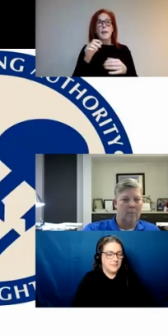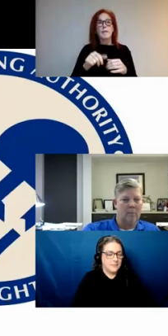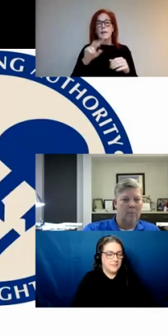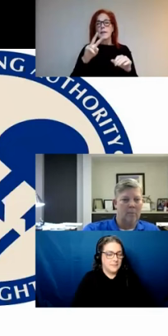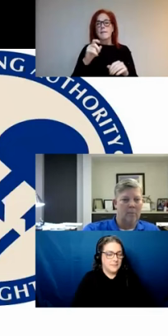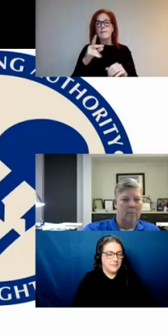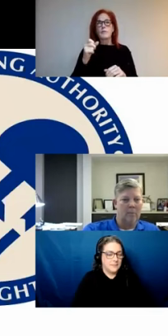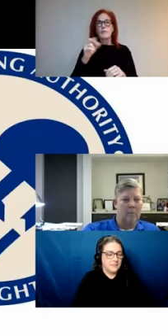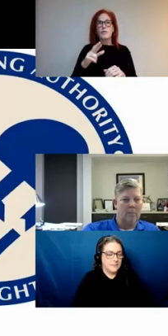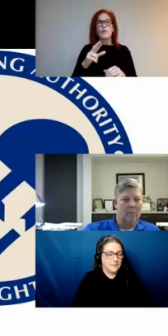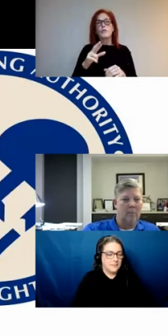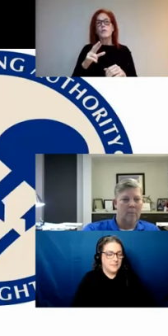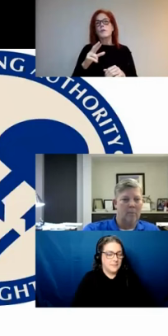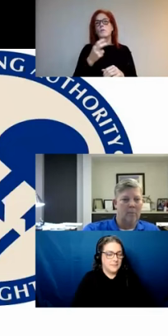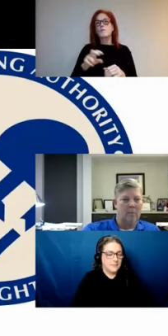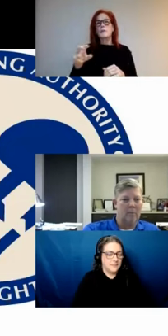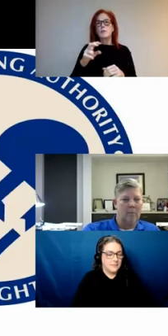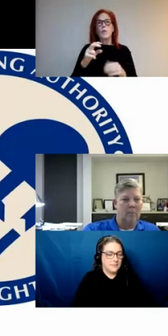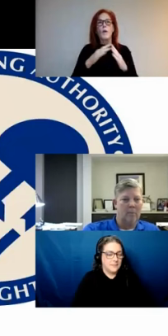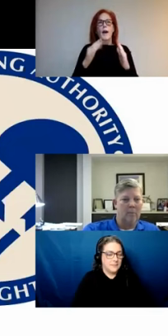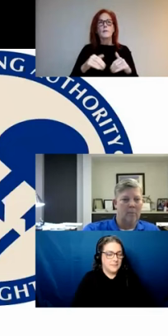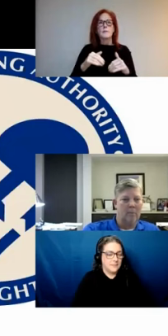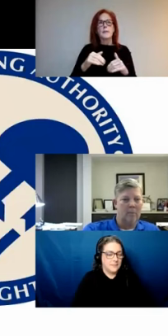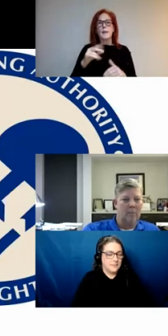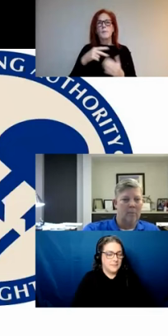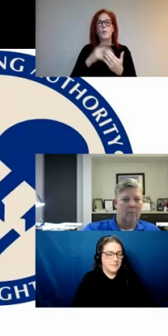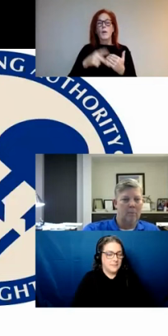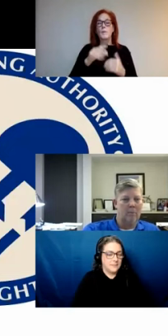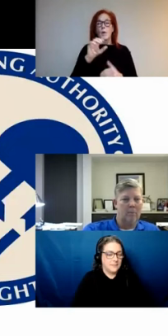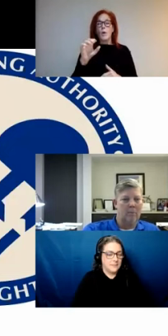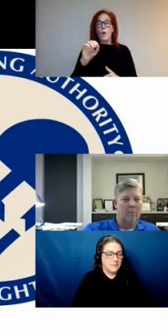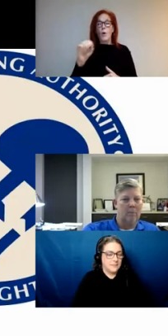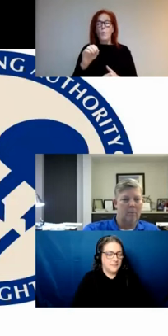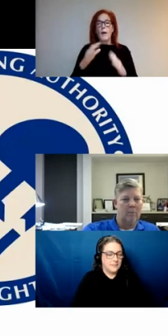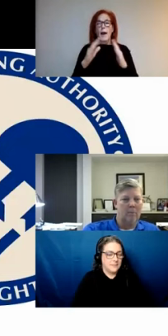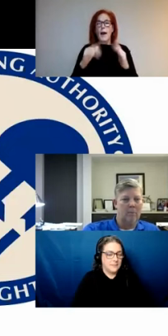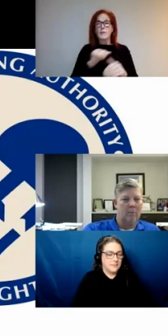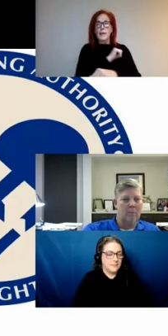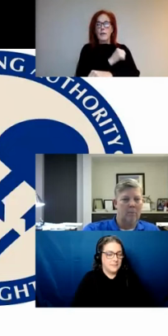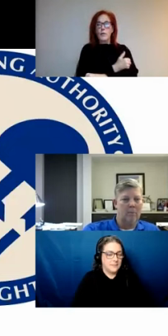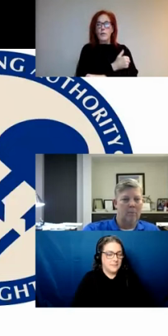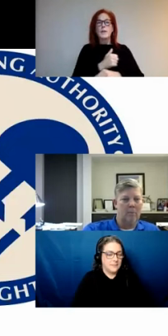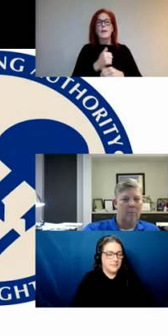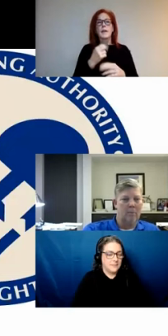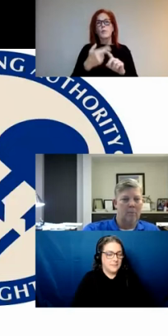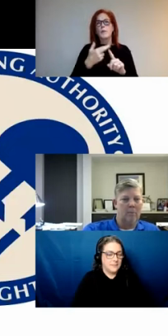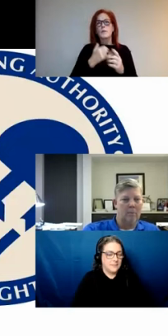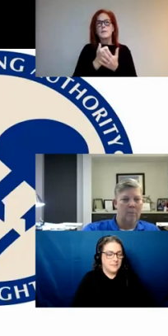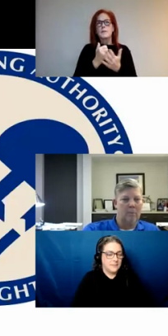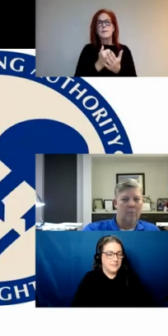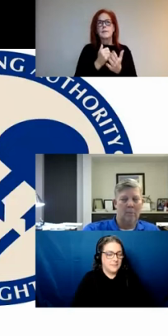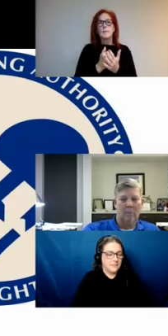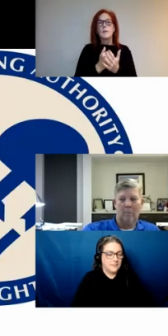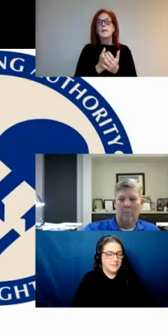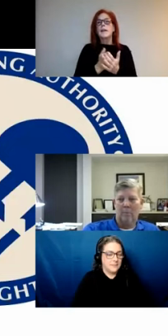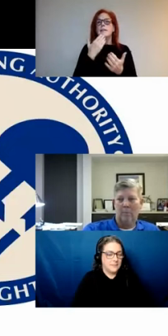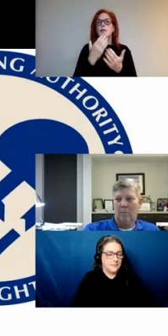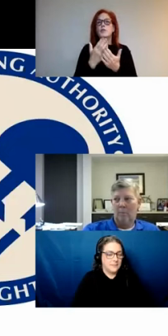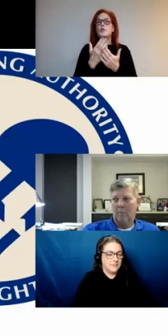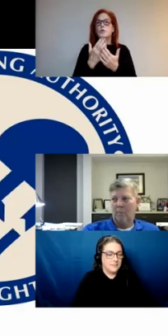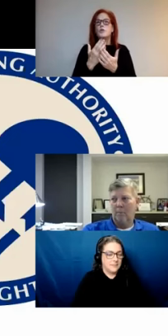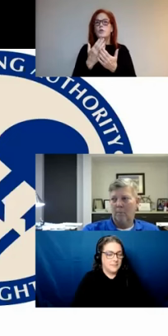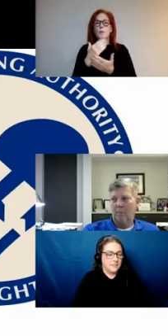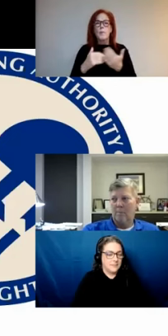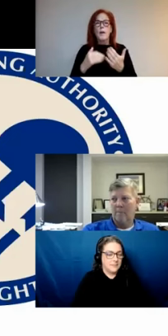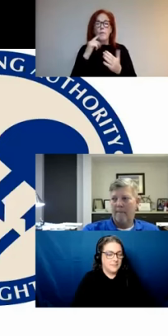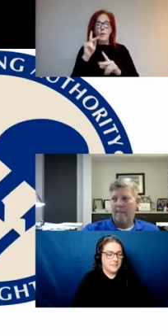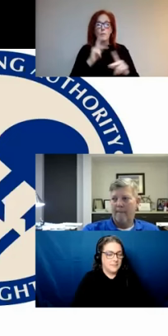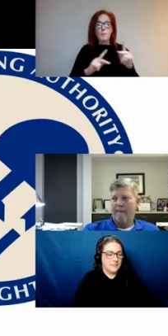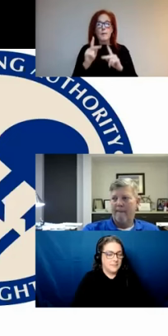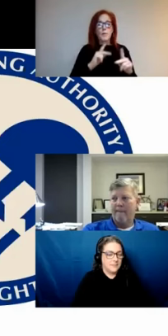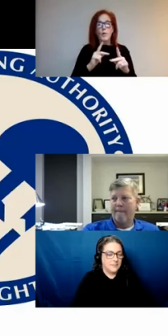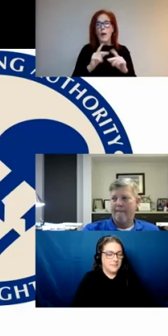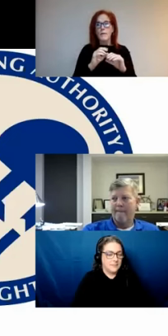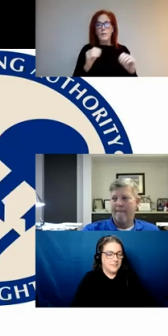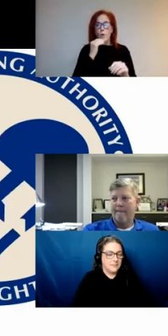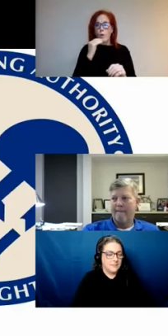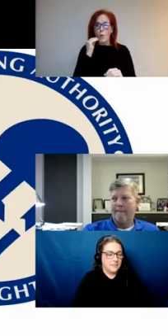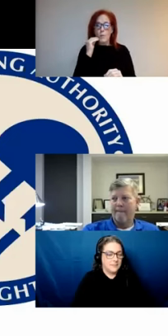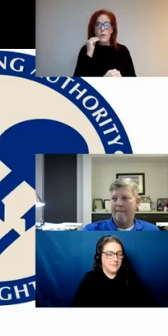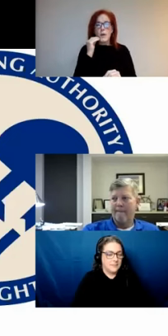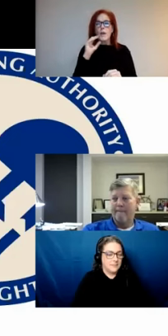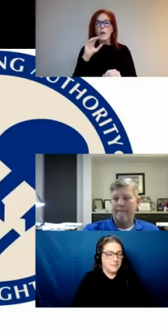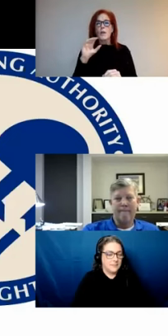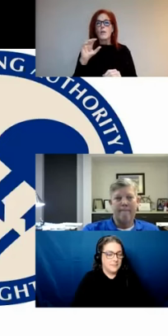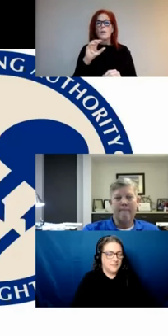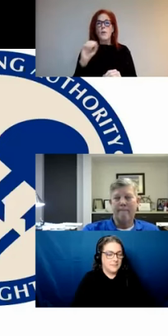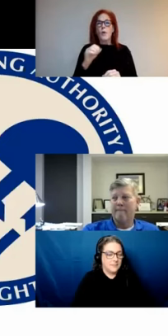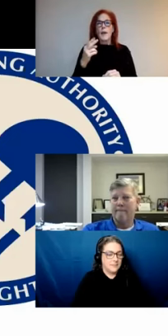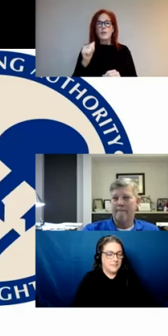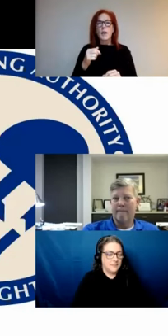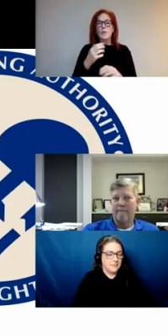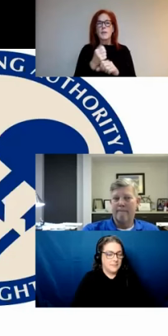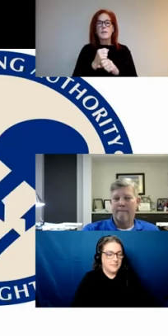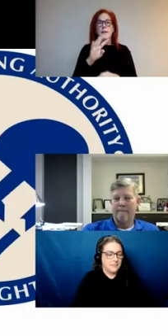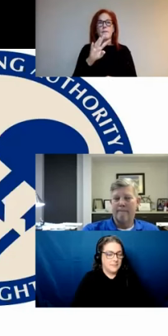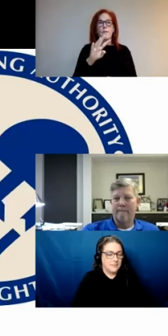The other program we are doing is interpretation and translation for a variety -- almost 64 languages which is the languages of South sue Dan. And we're doing also the English as a second language, ESL, and we do native languages also.